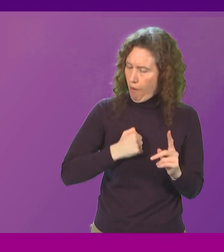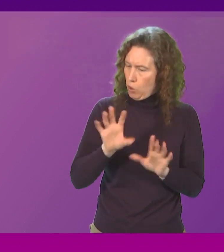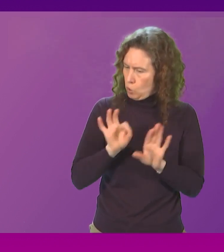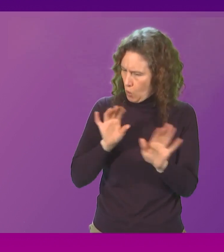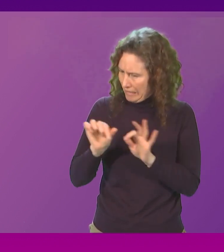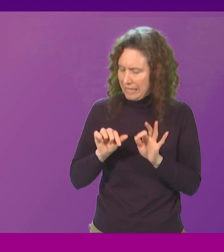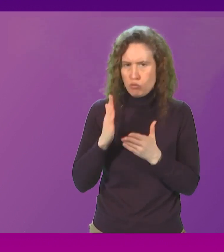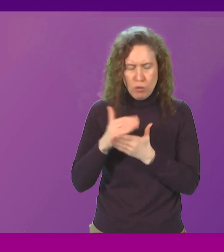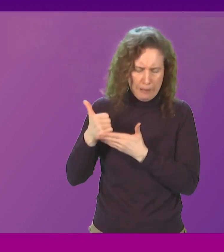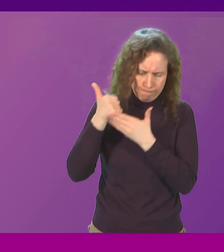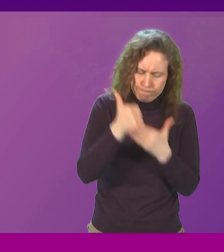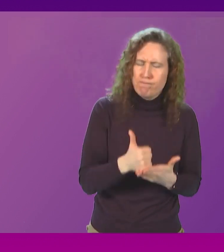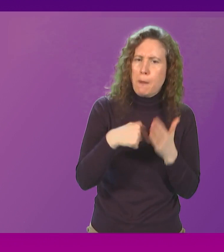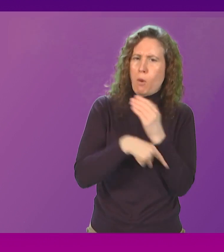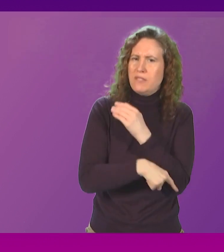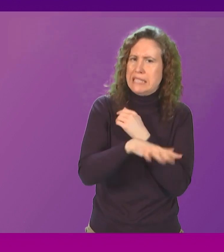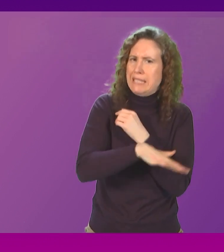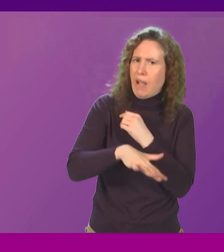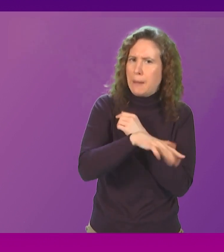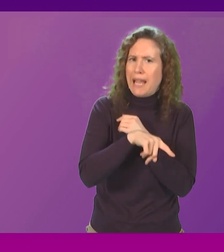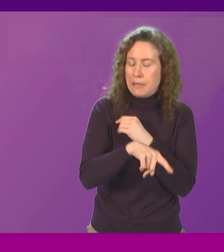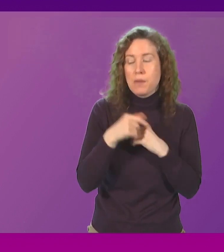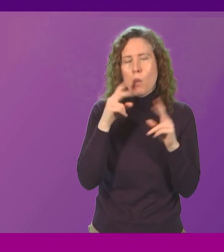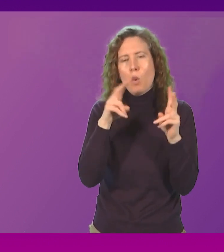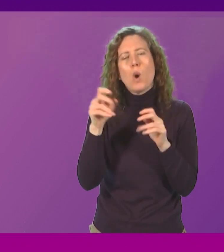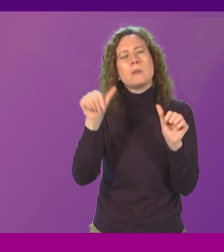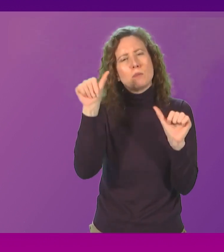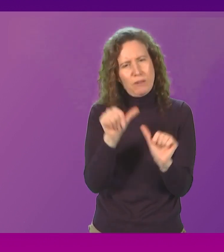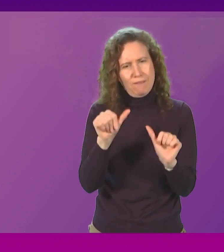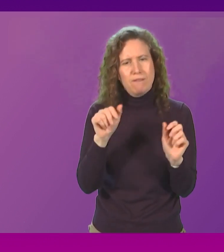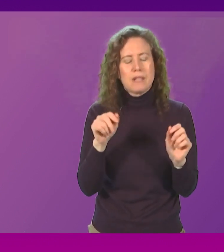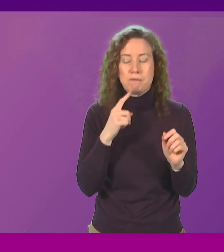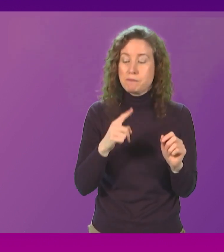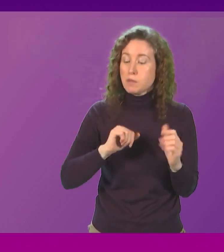for low-income families. To quote the IFS briefly, it highlighted that the Scottish Government